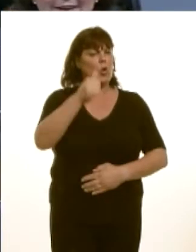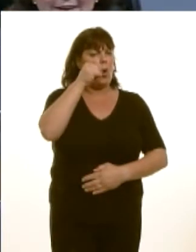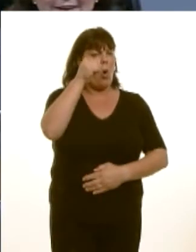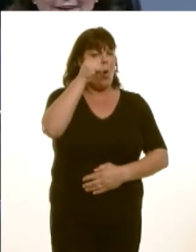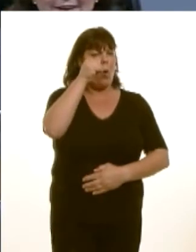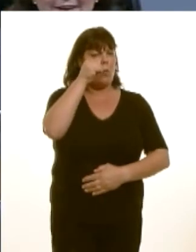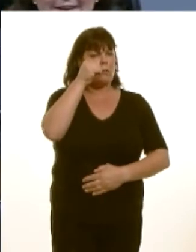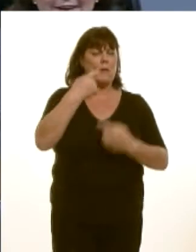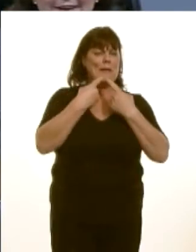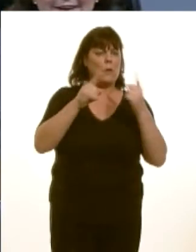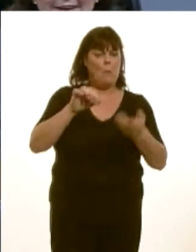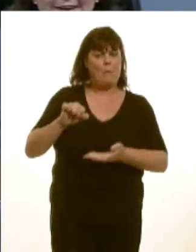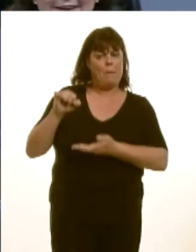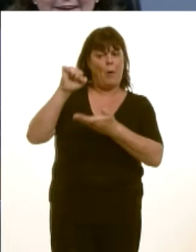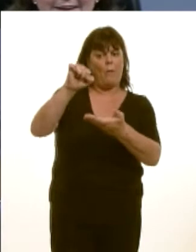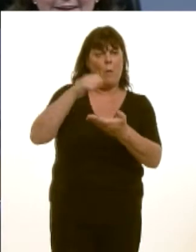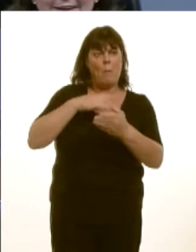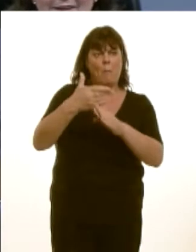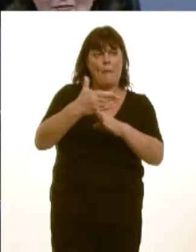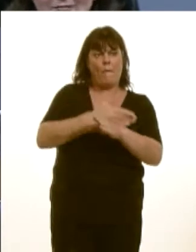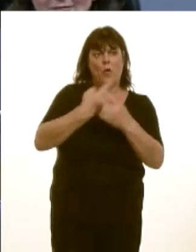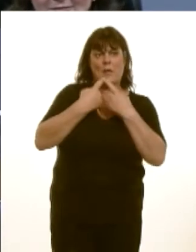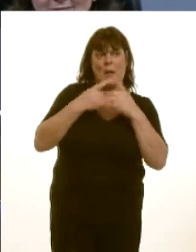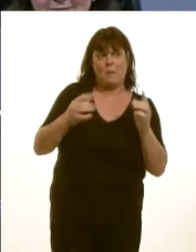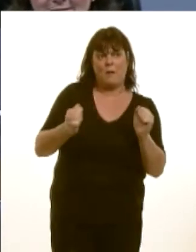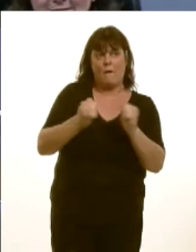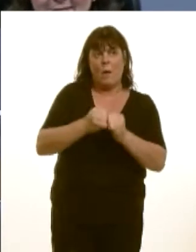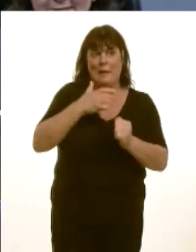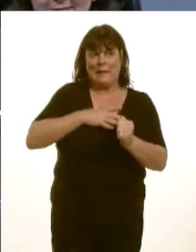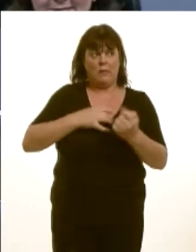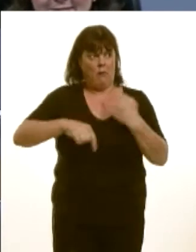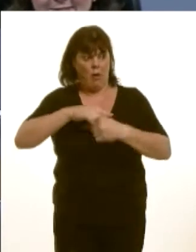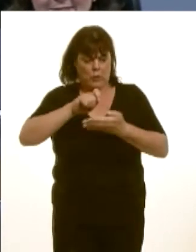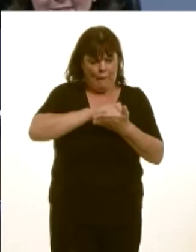in this institution before it is confirmed, but part of the agreement seems to relate